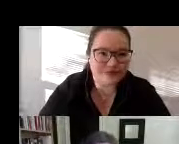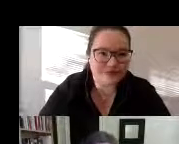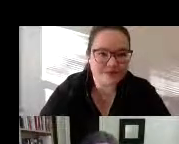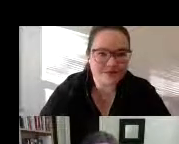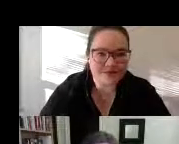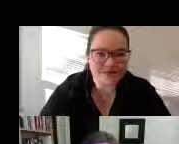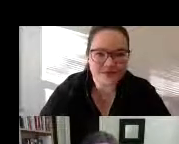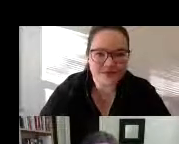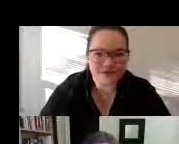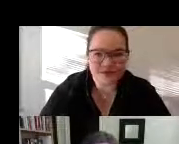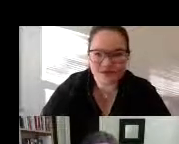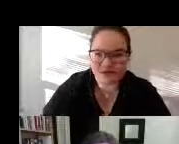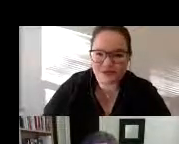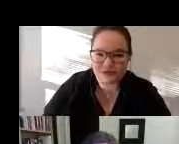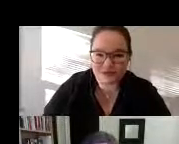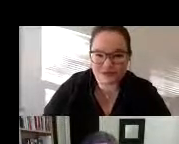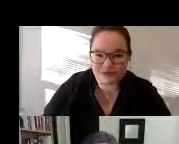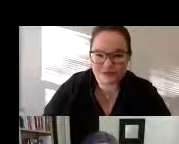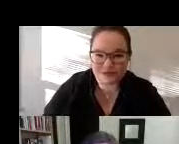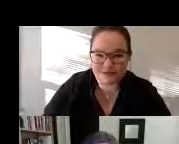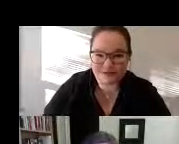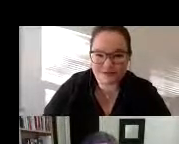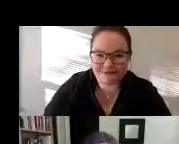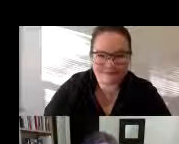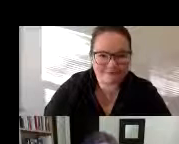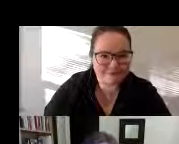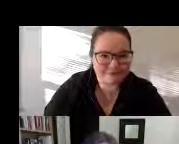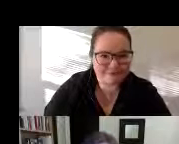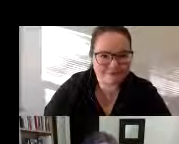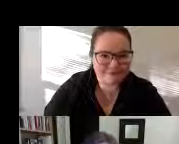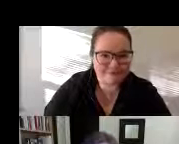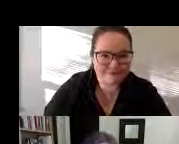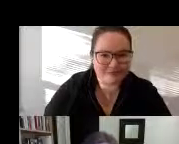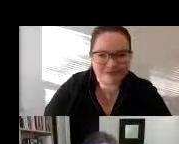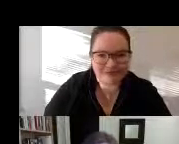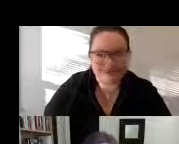First of all I want to honor my ancestors - I would like to honor my mother,